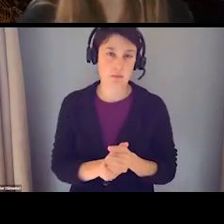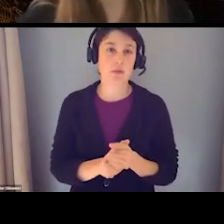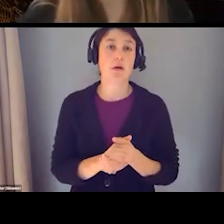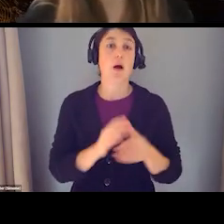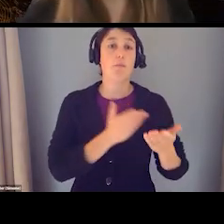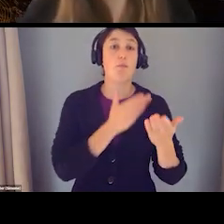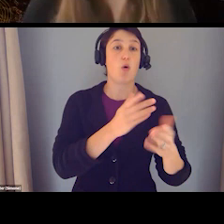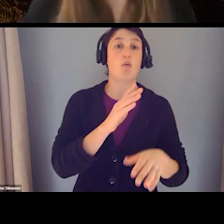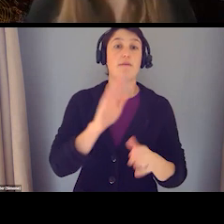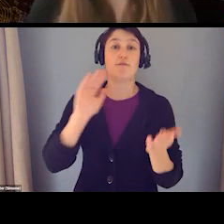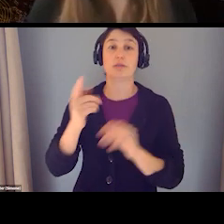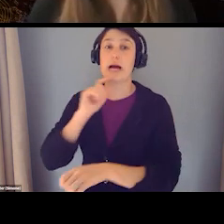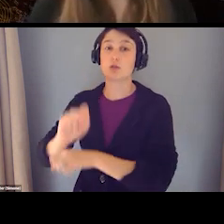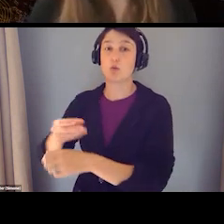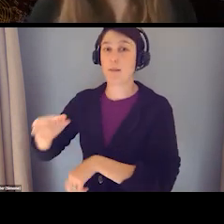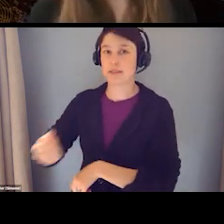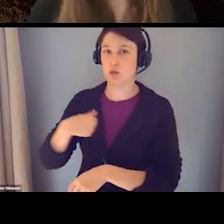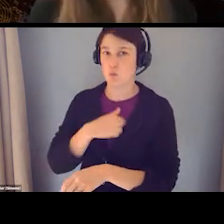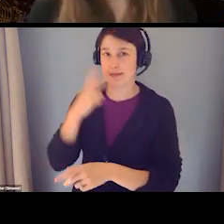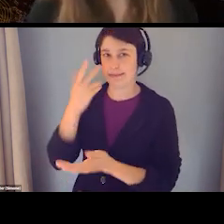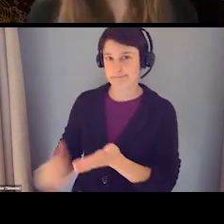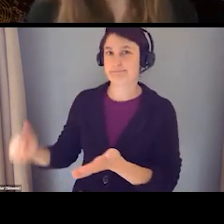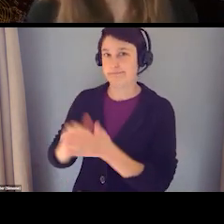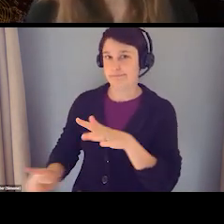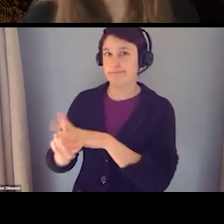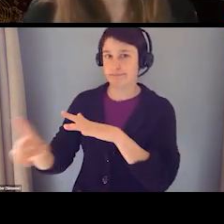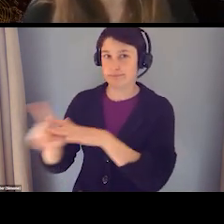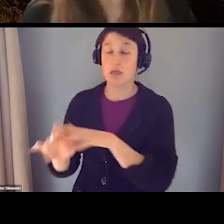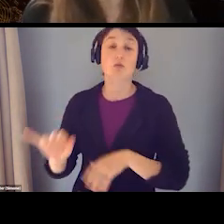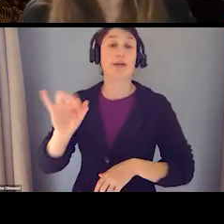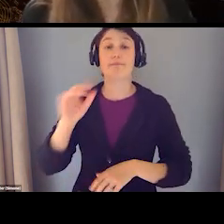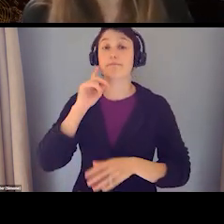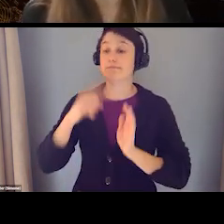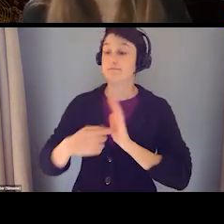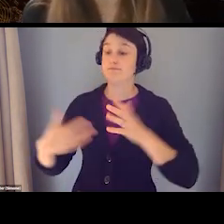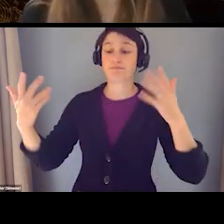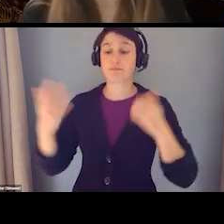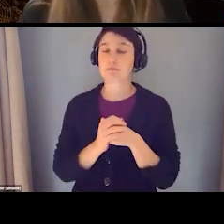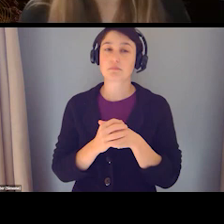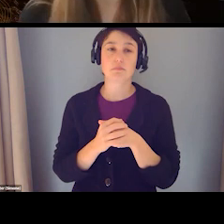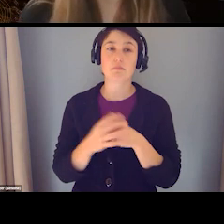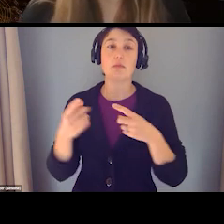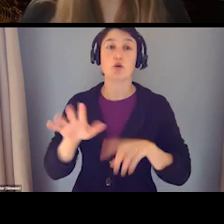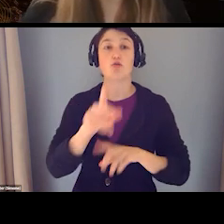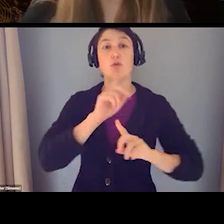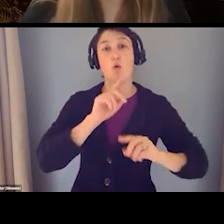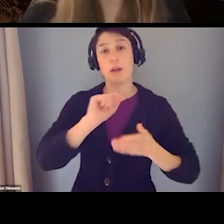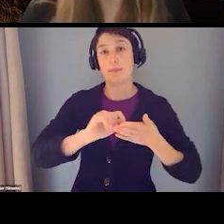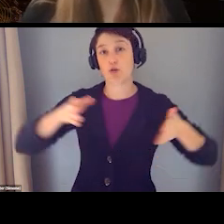So if during your reporting period, if during your financial period you are working